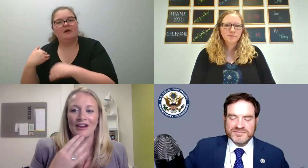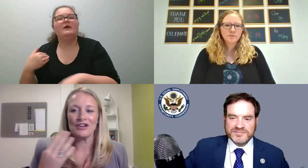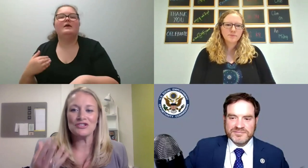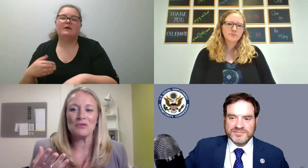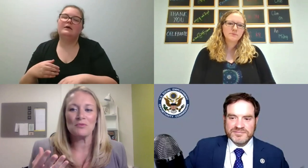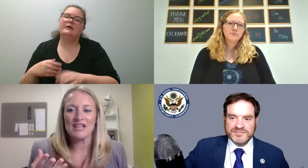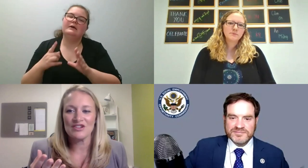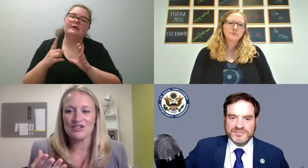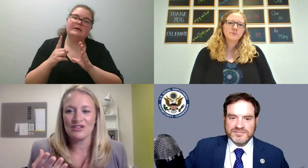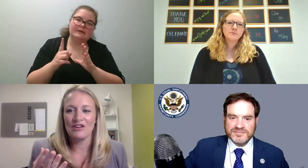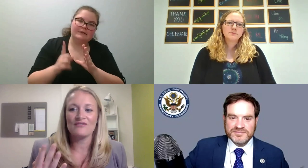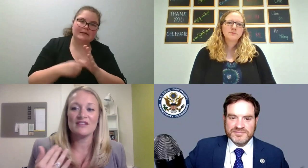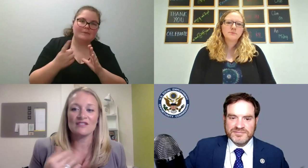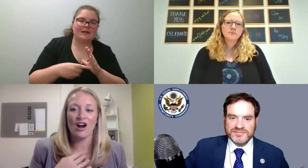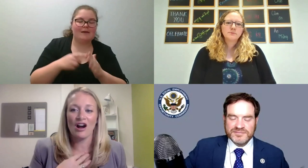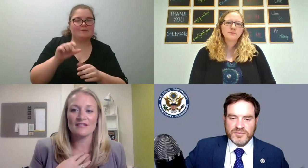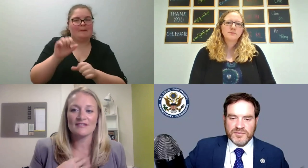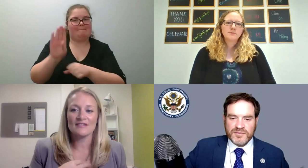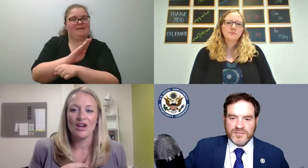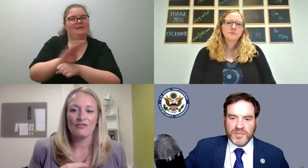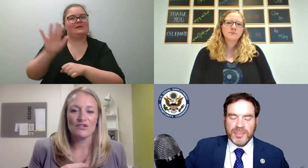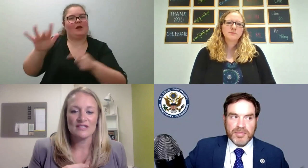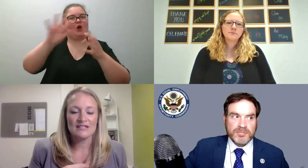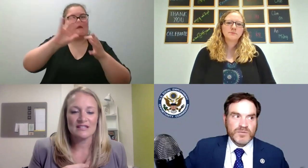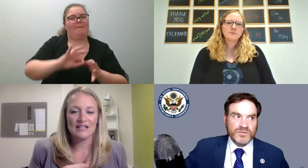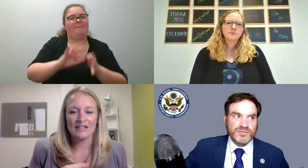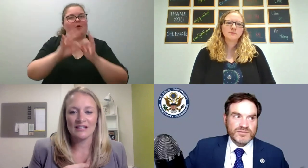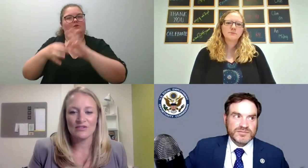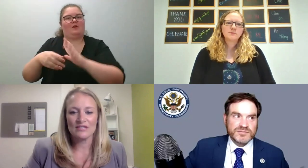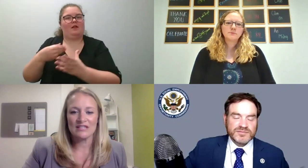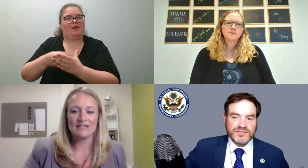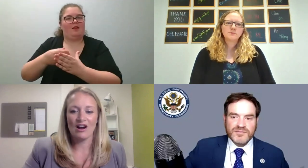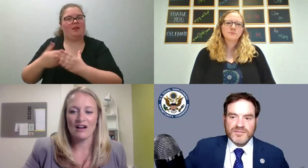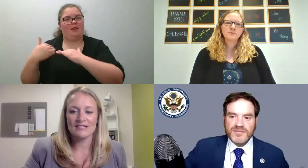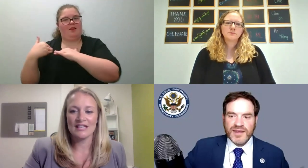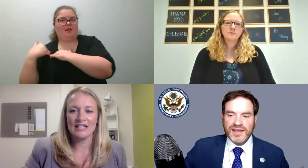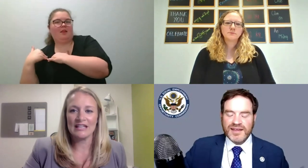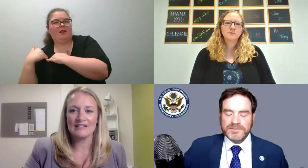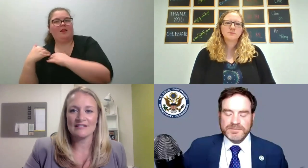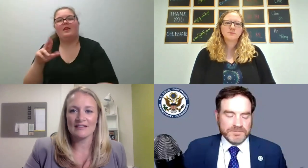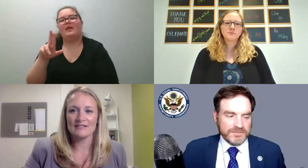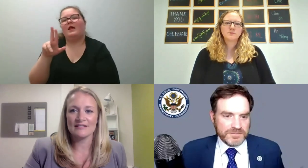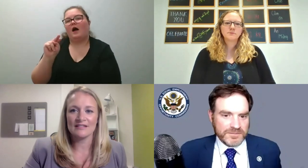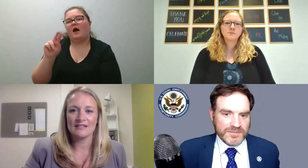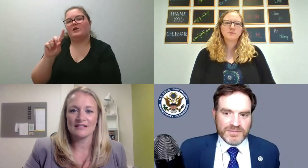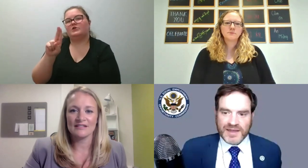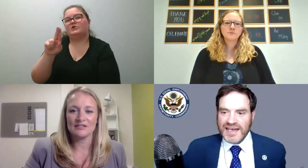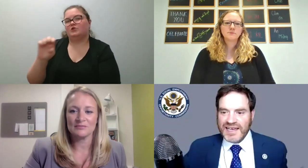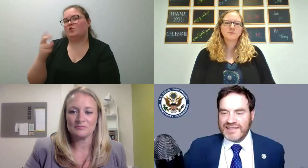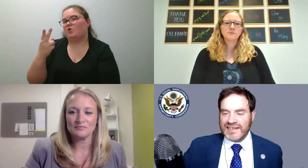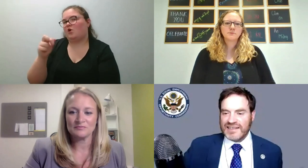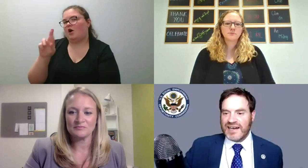in their interpretation of this cost versus the EEOC's cost. Any insight? Yeah, I get that a lot.